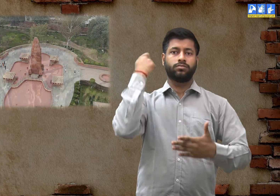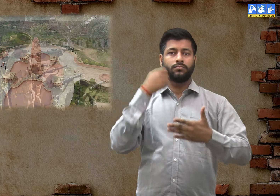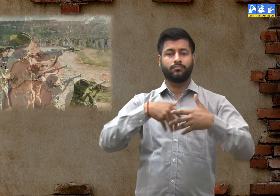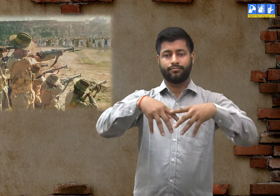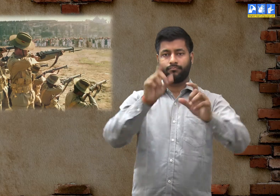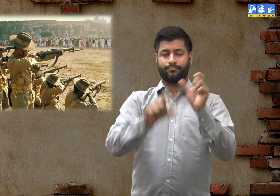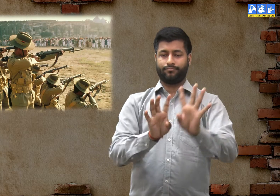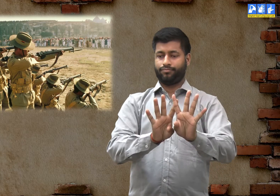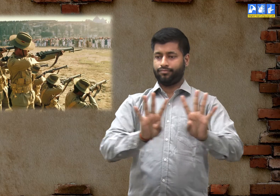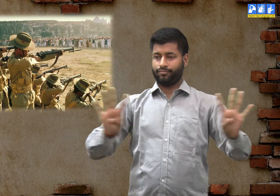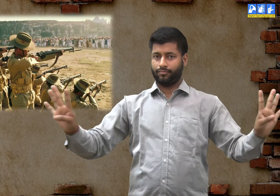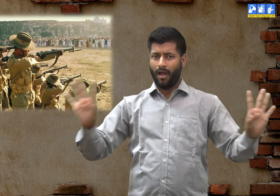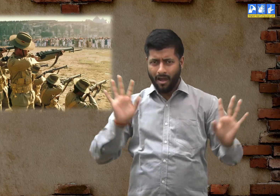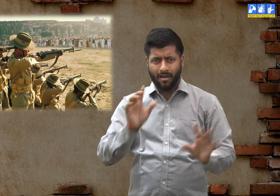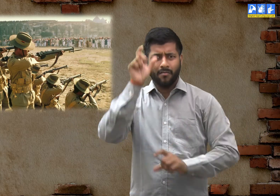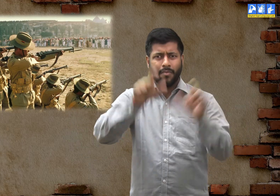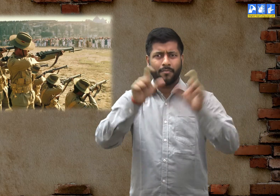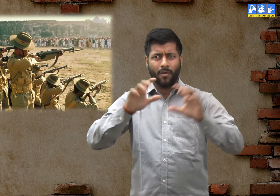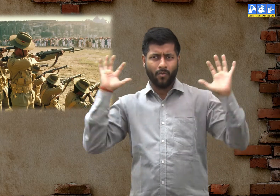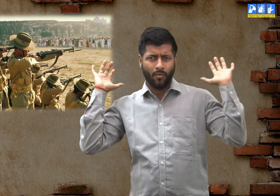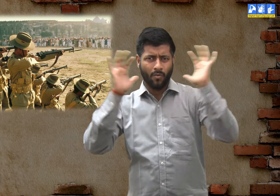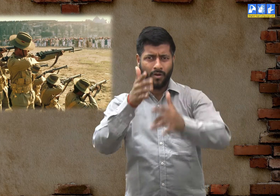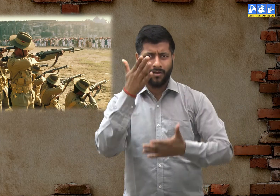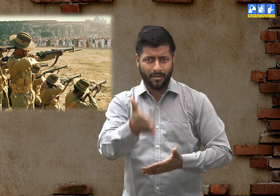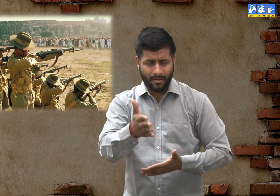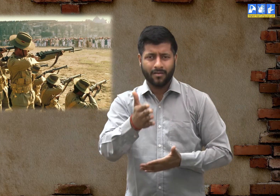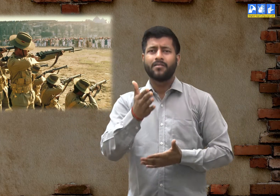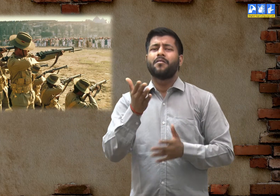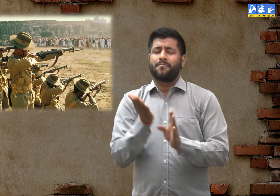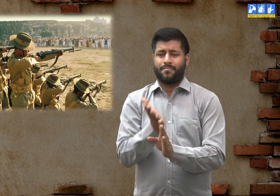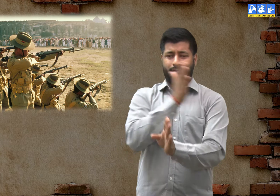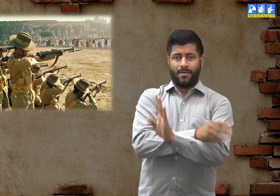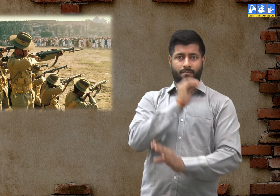The British troops blocked the only entrance to the walled garden and